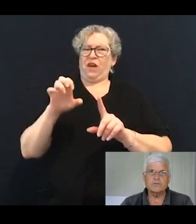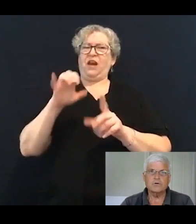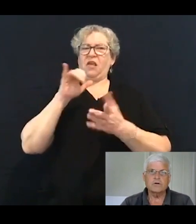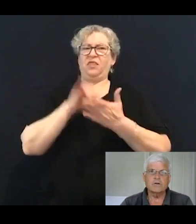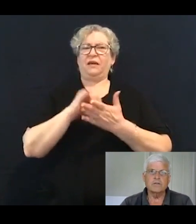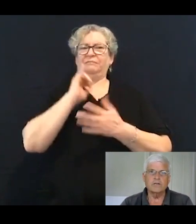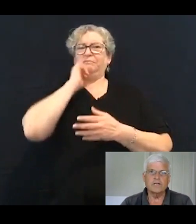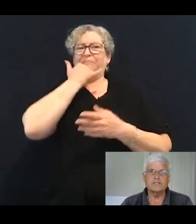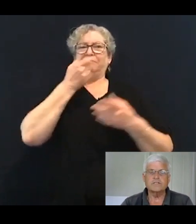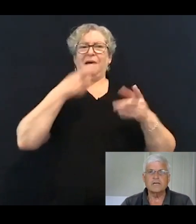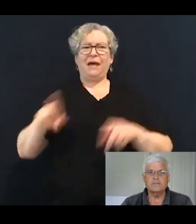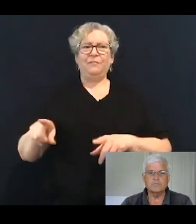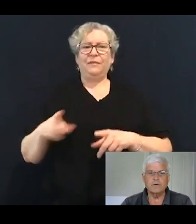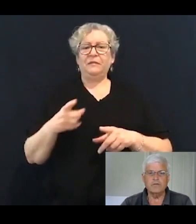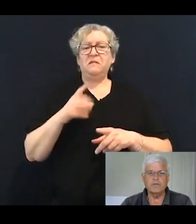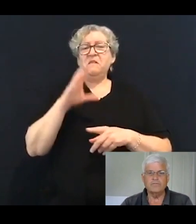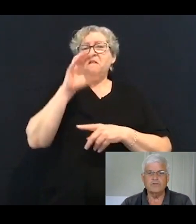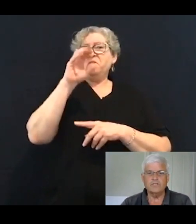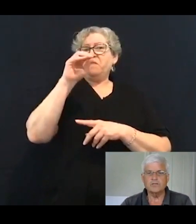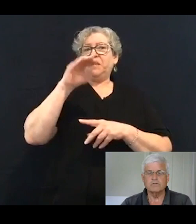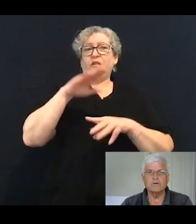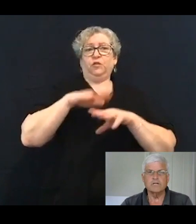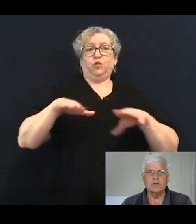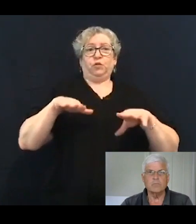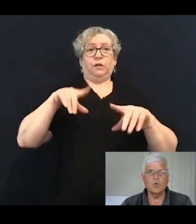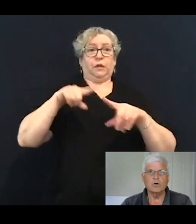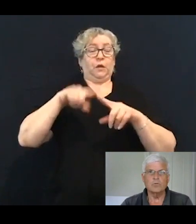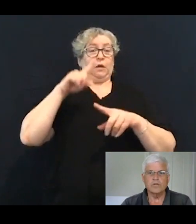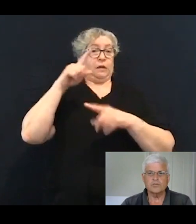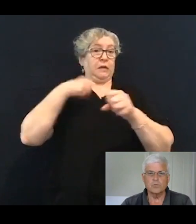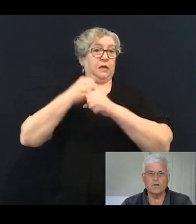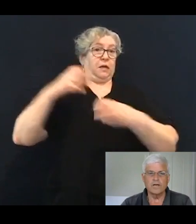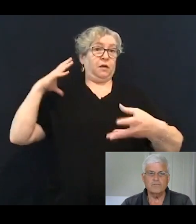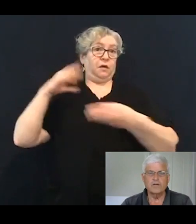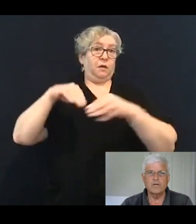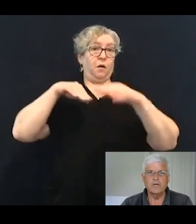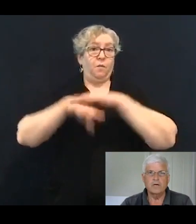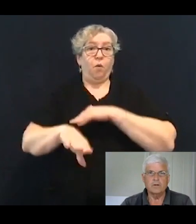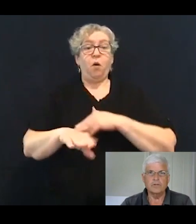Maybe 50 children a year are born with Usher 1F, a total of perhaps 3,000